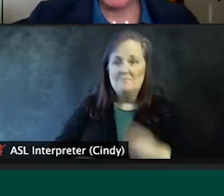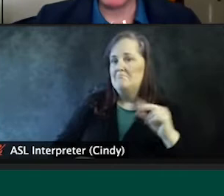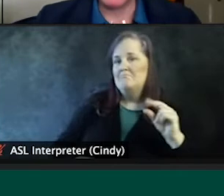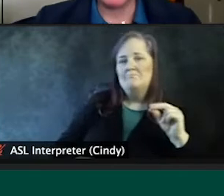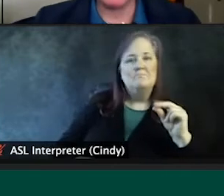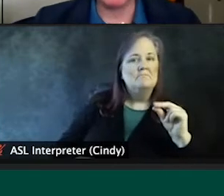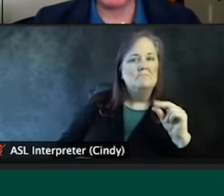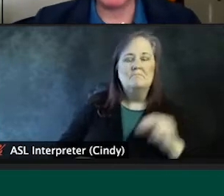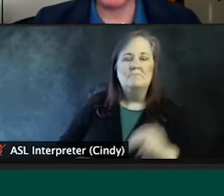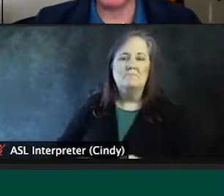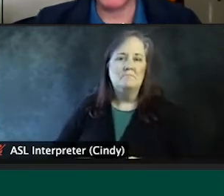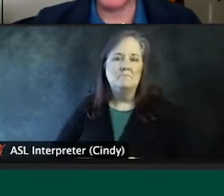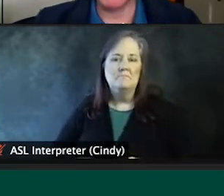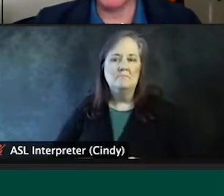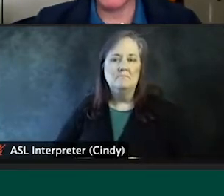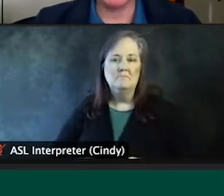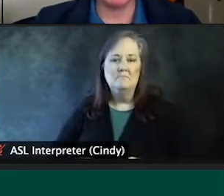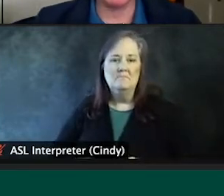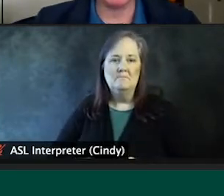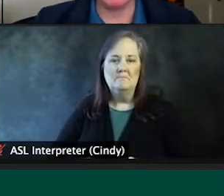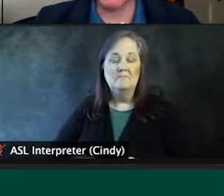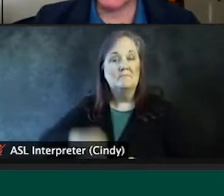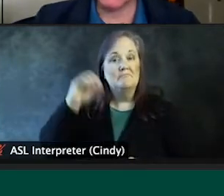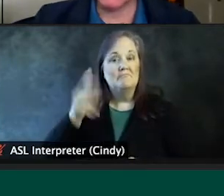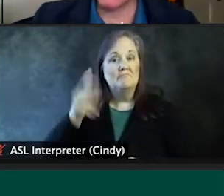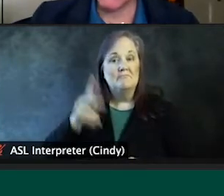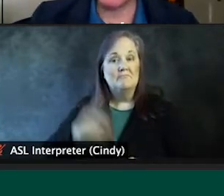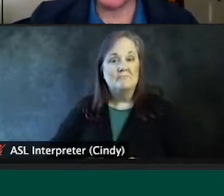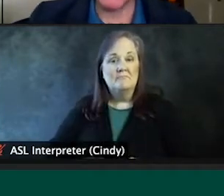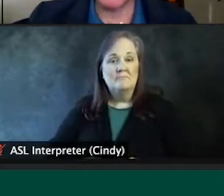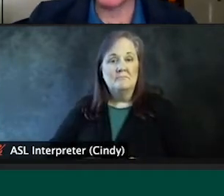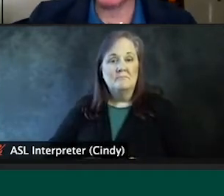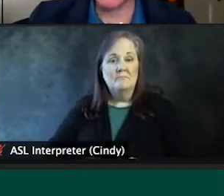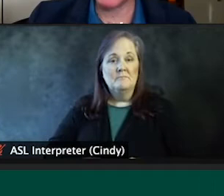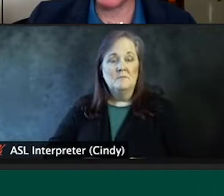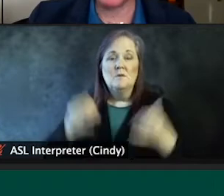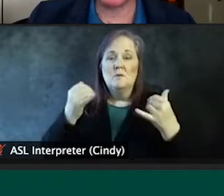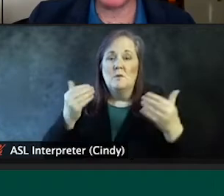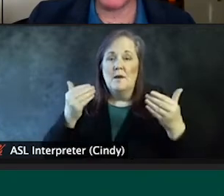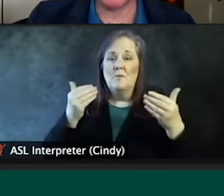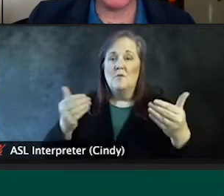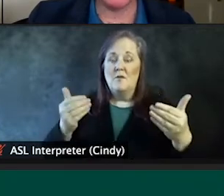All right. We are going to move on in the interest of time to the next measure. Thank you, Jason.